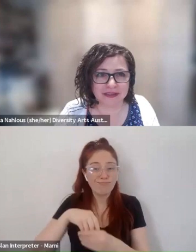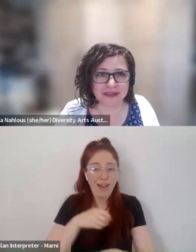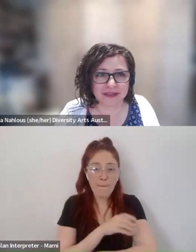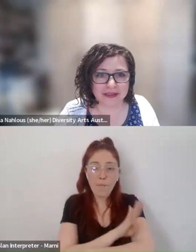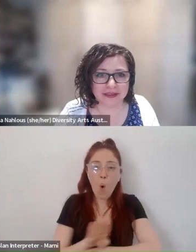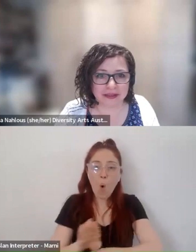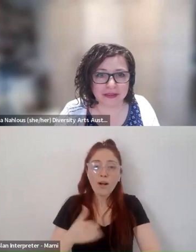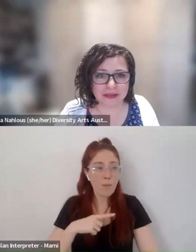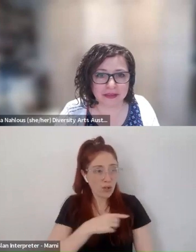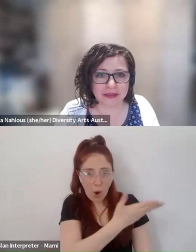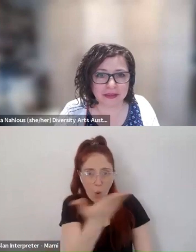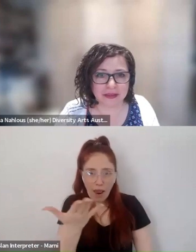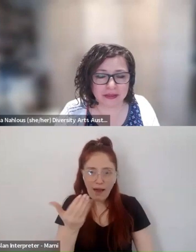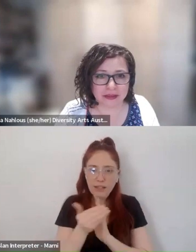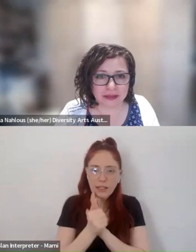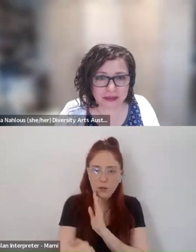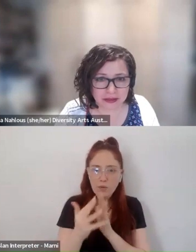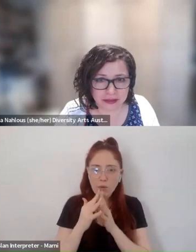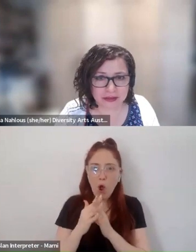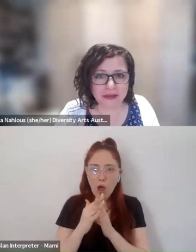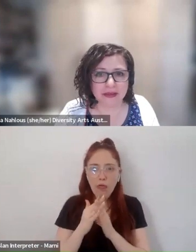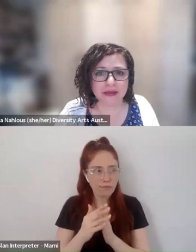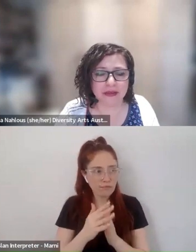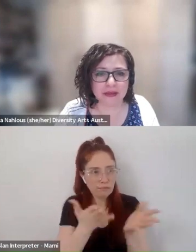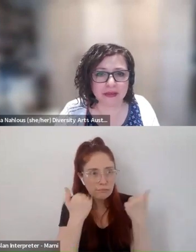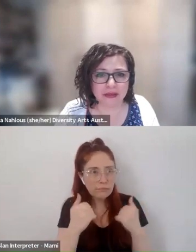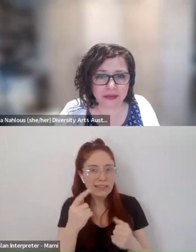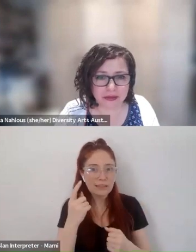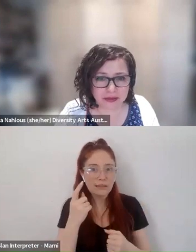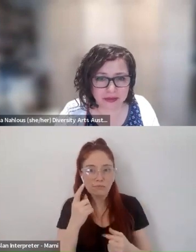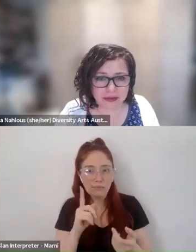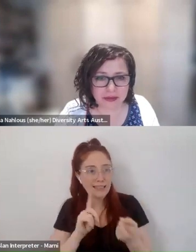we've invited them to stay on and become fully fledged board